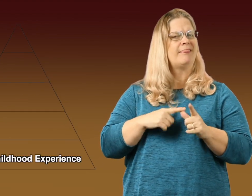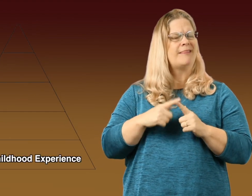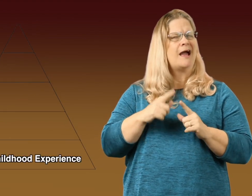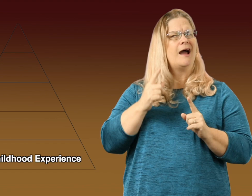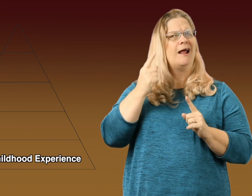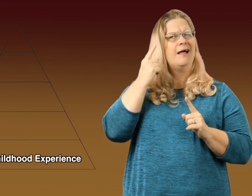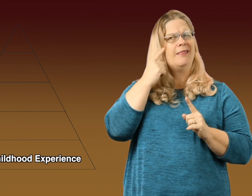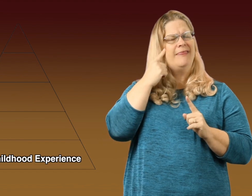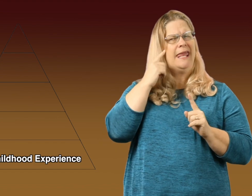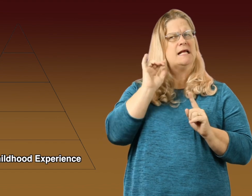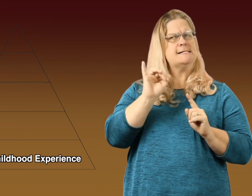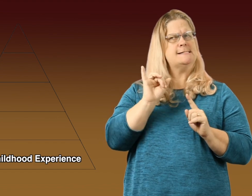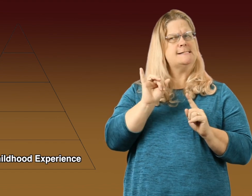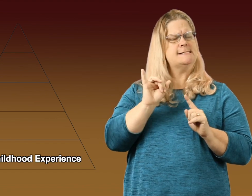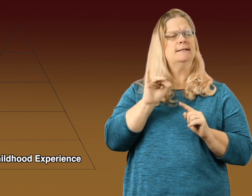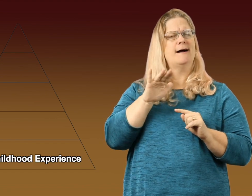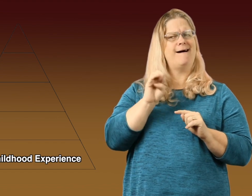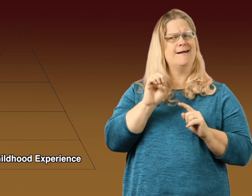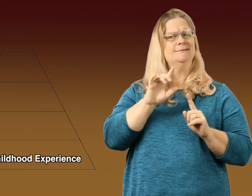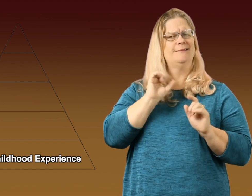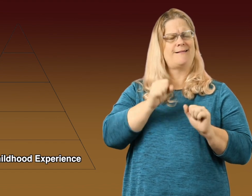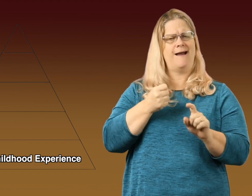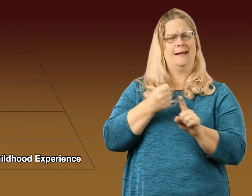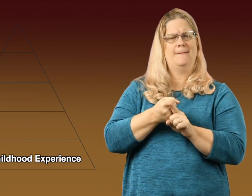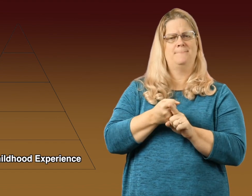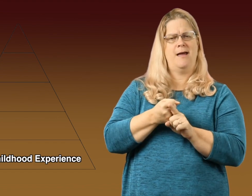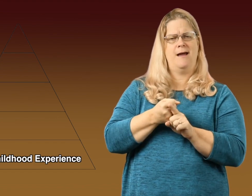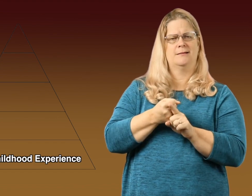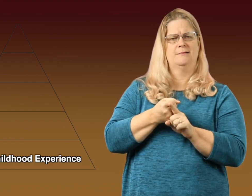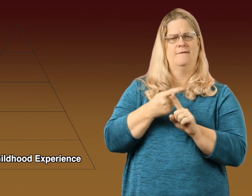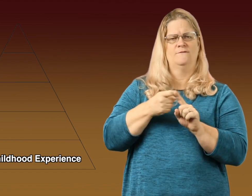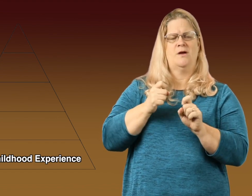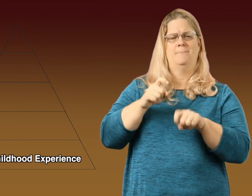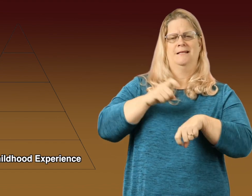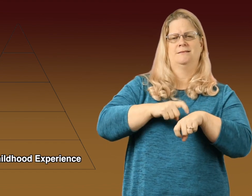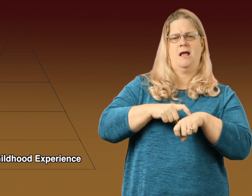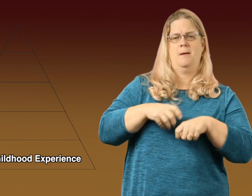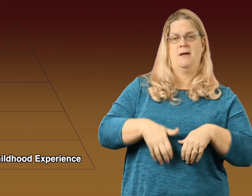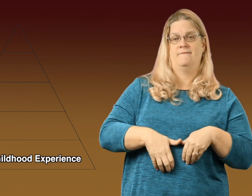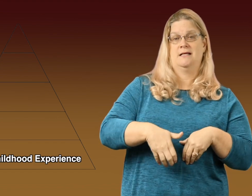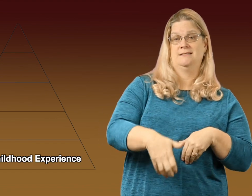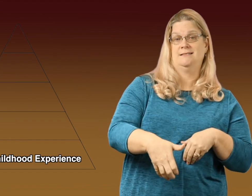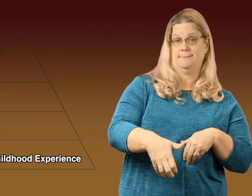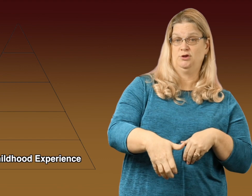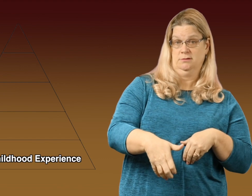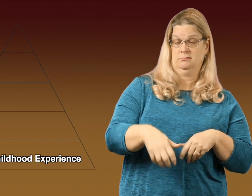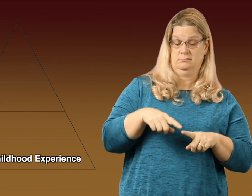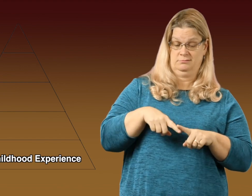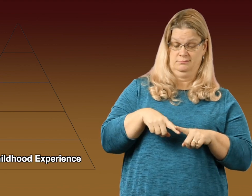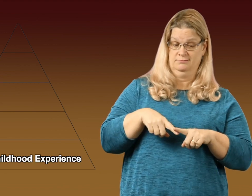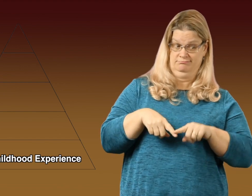and then they think about when that impact would begin,